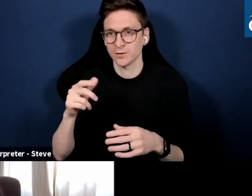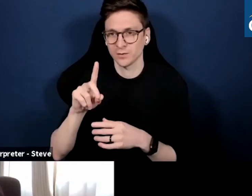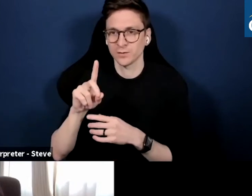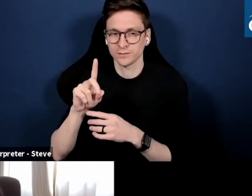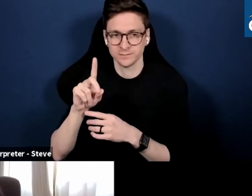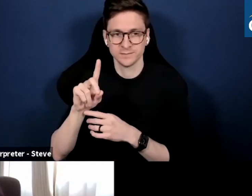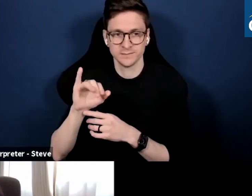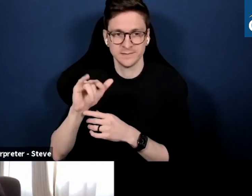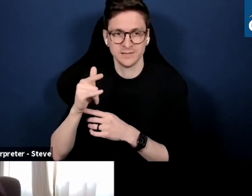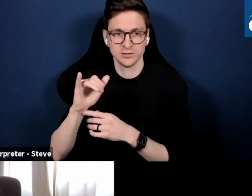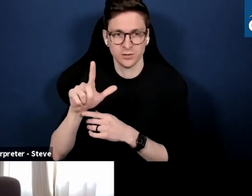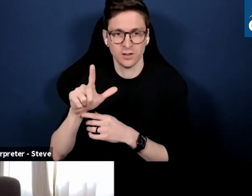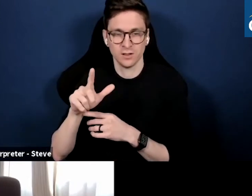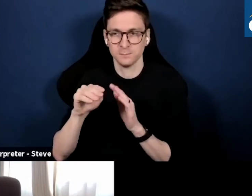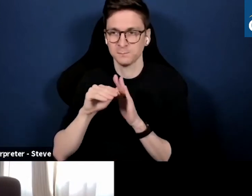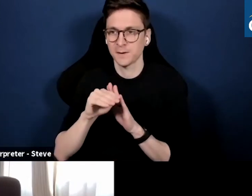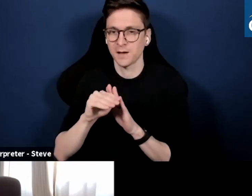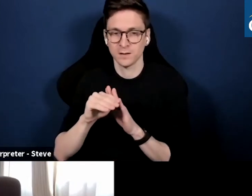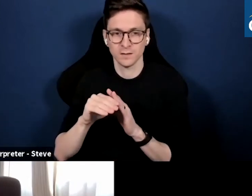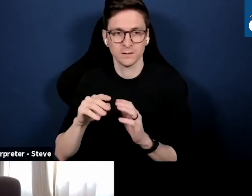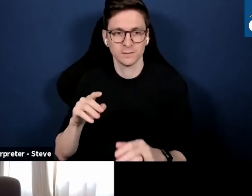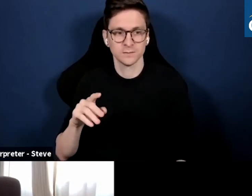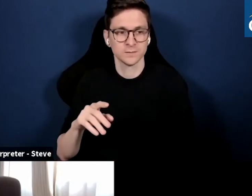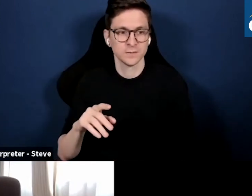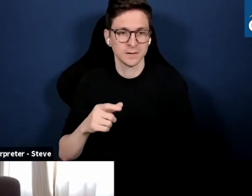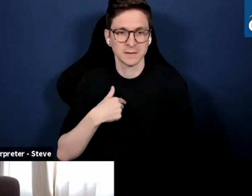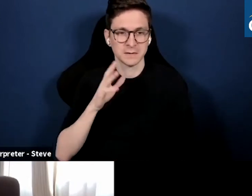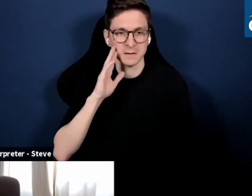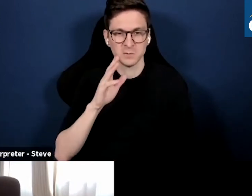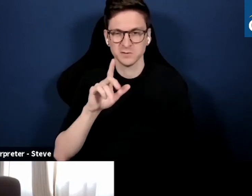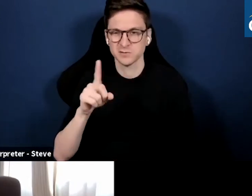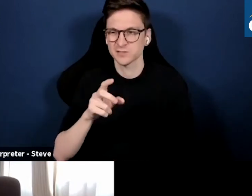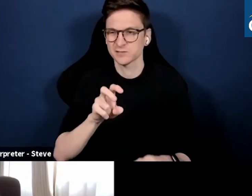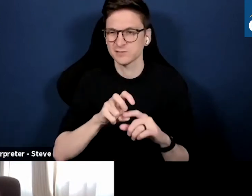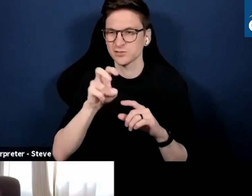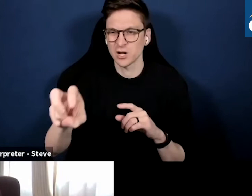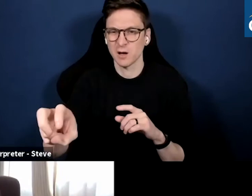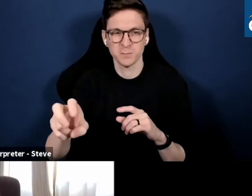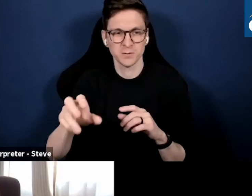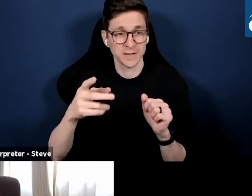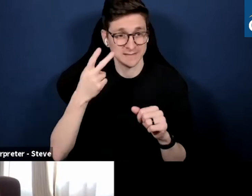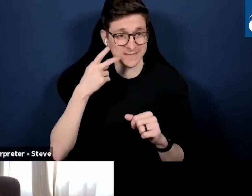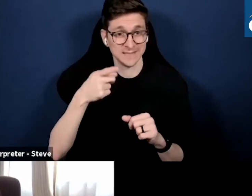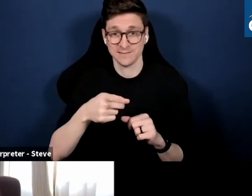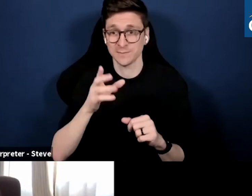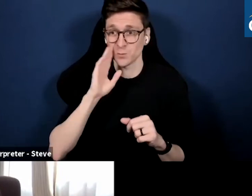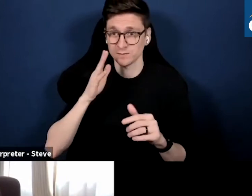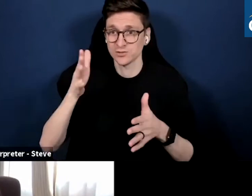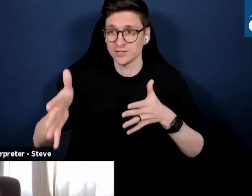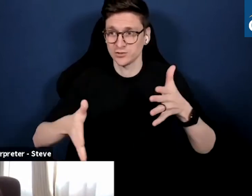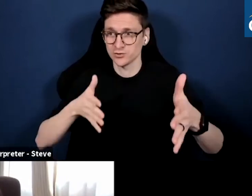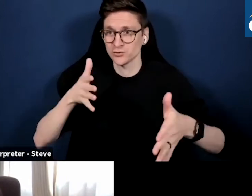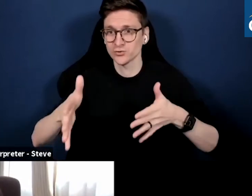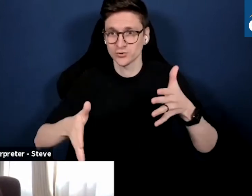sort of scrub through here you'll see that she she will be um sort of gesturing and um wait